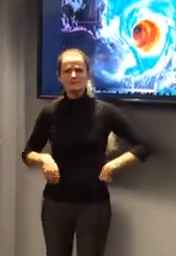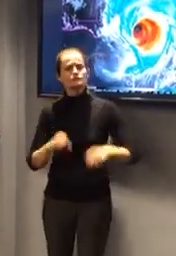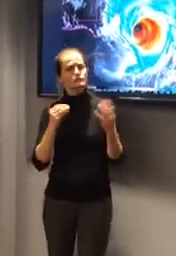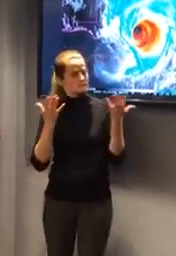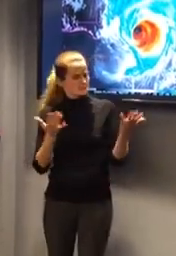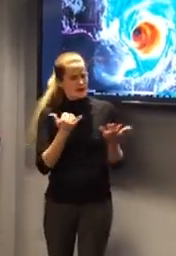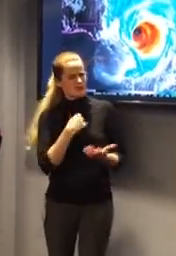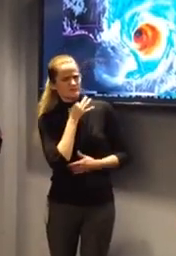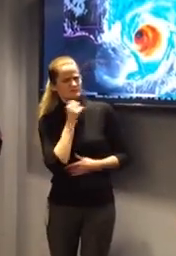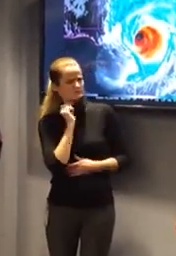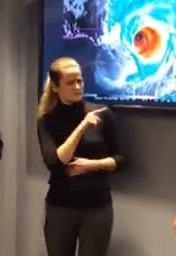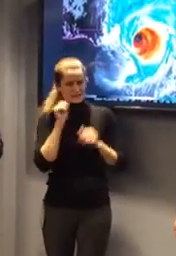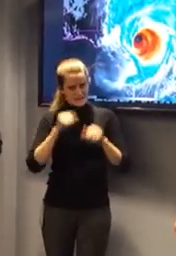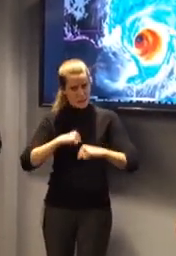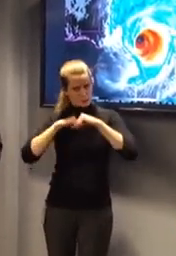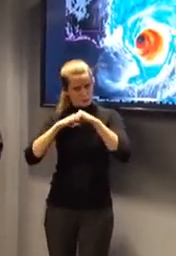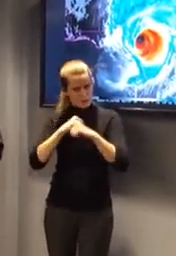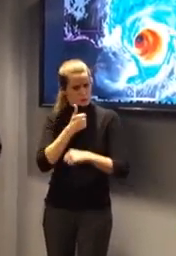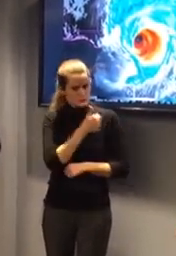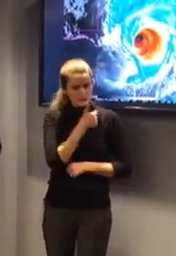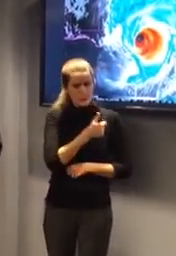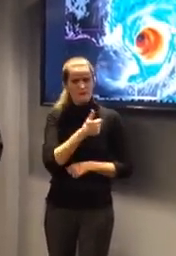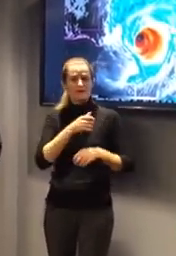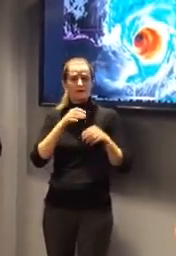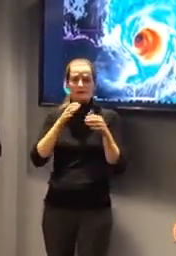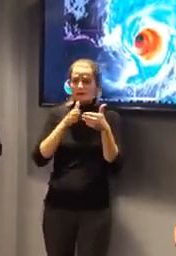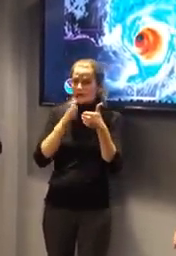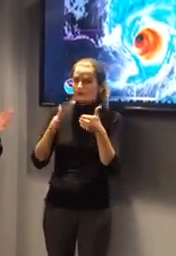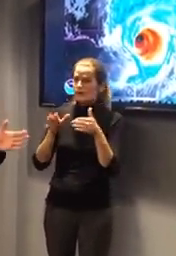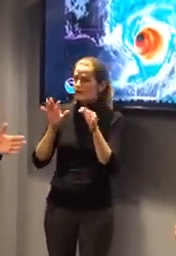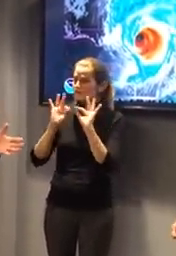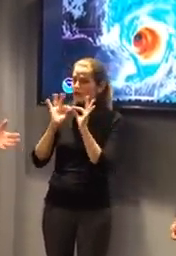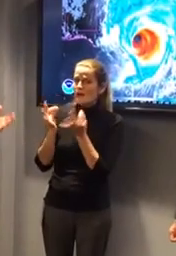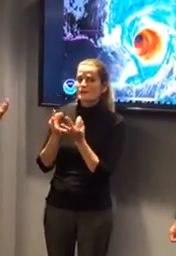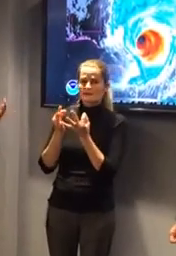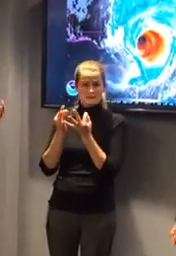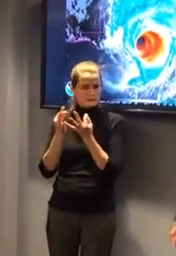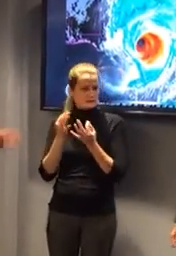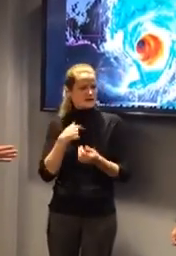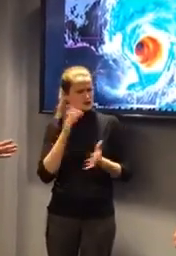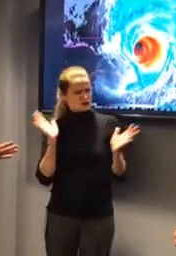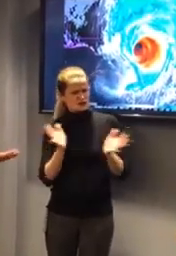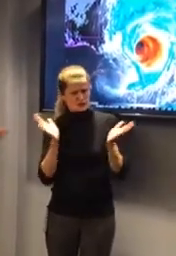family, your neighbors, and we are encouraging everyone to do that. So what is the topline message, Daniel?